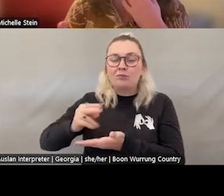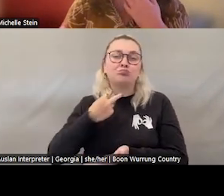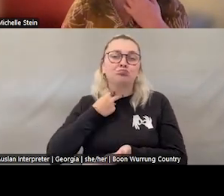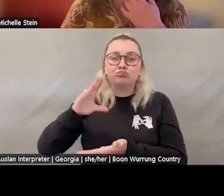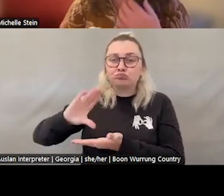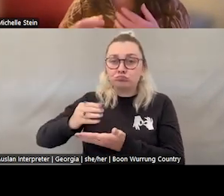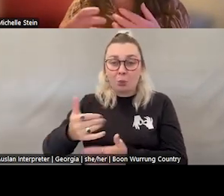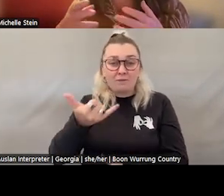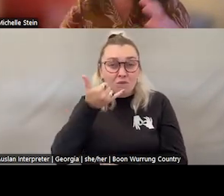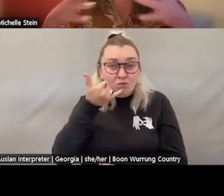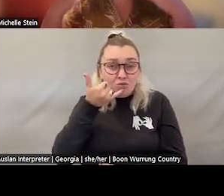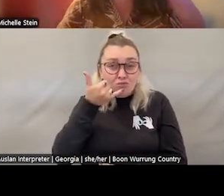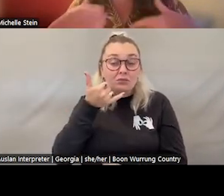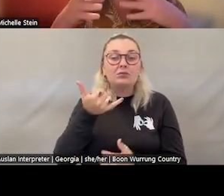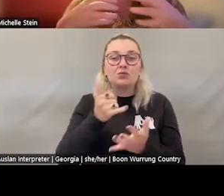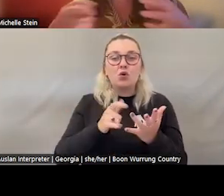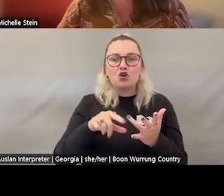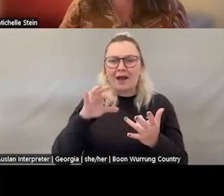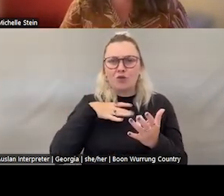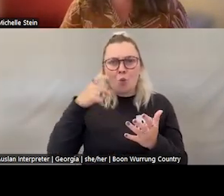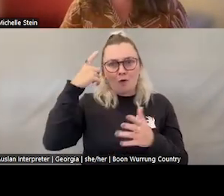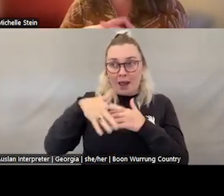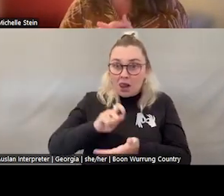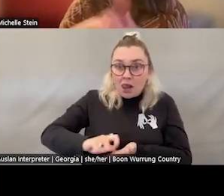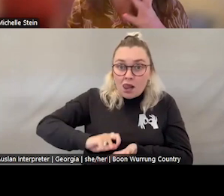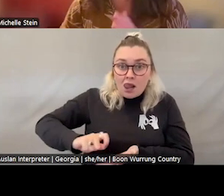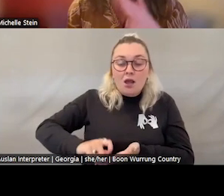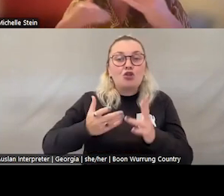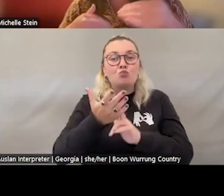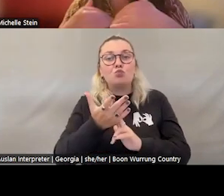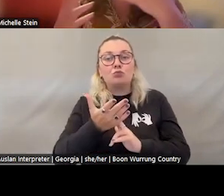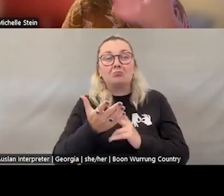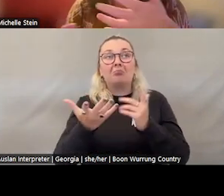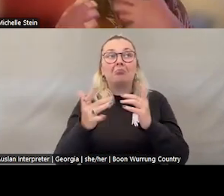your phone so that you don't have to worry about taking notes. Or if you're meeting them online,